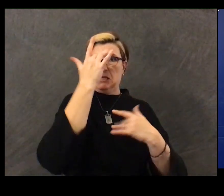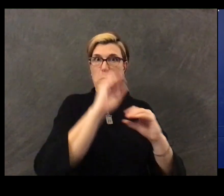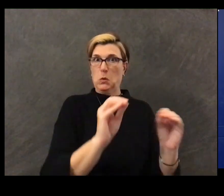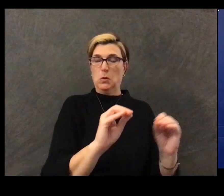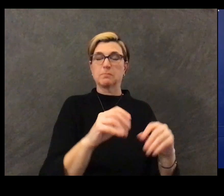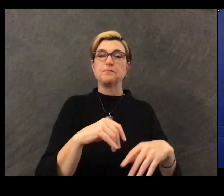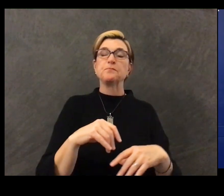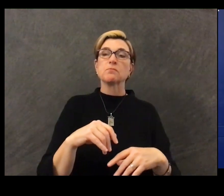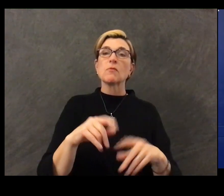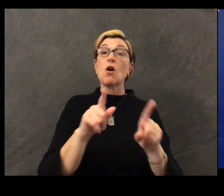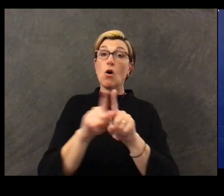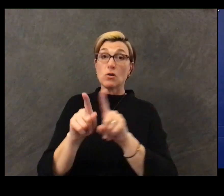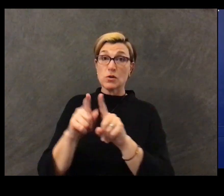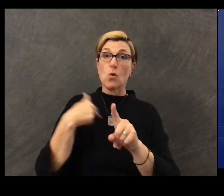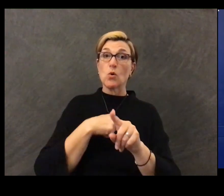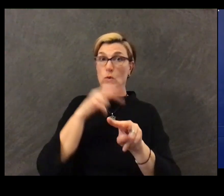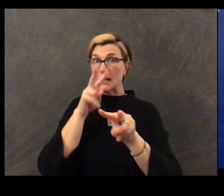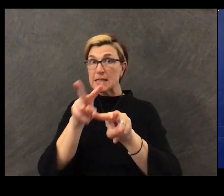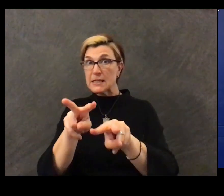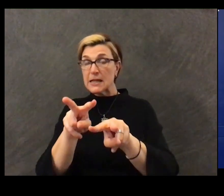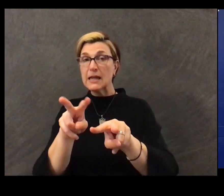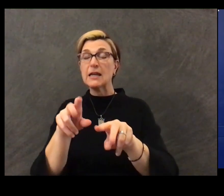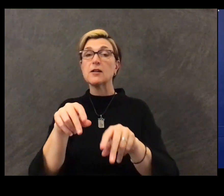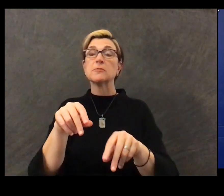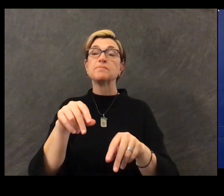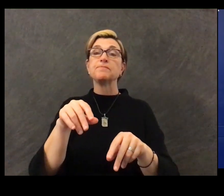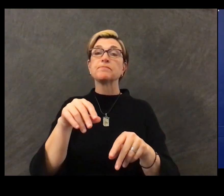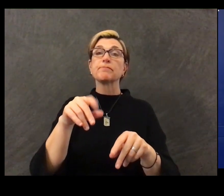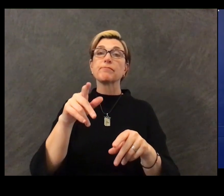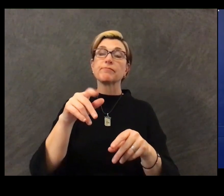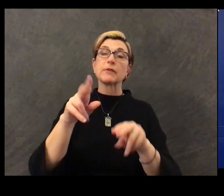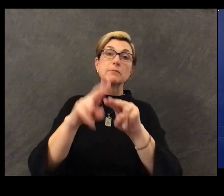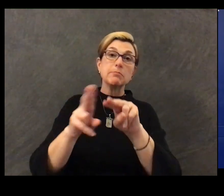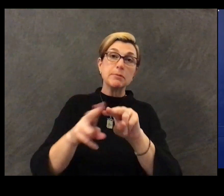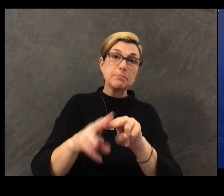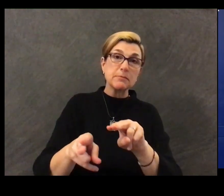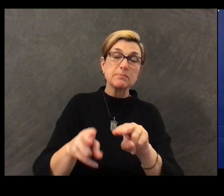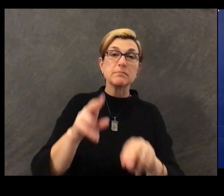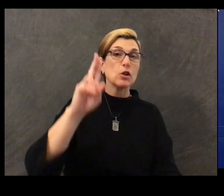continuing to see stabilization and even declines in in Houston and Atlanta and